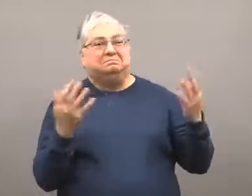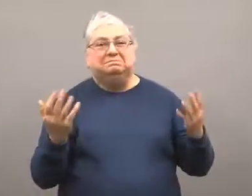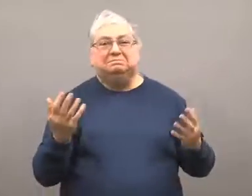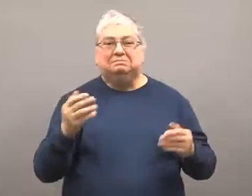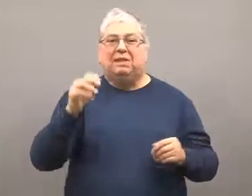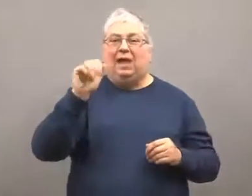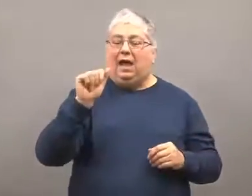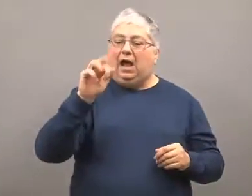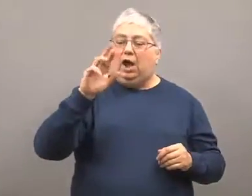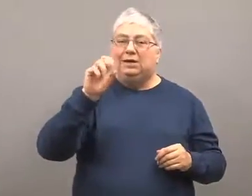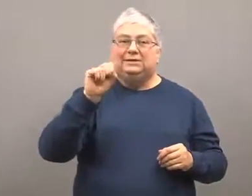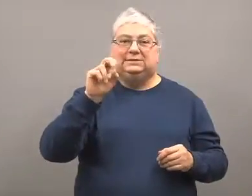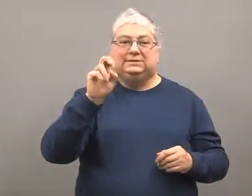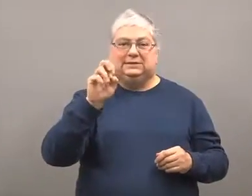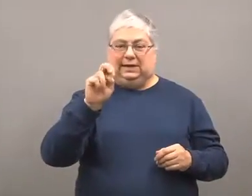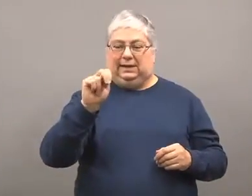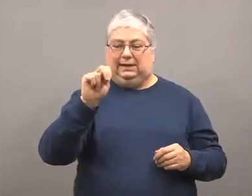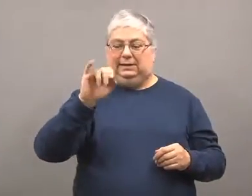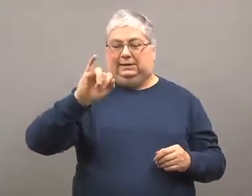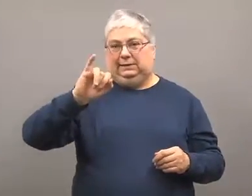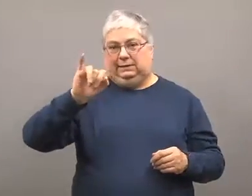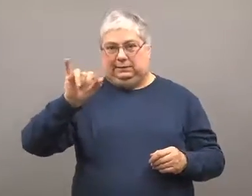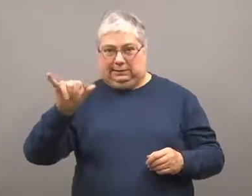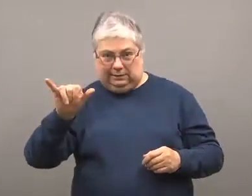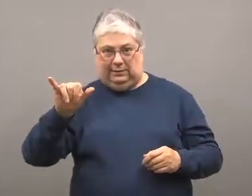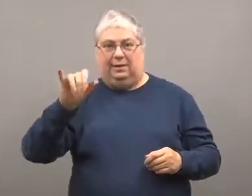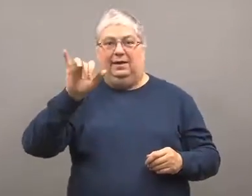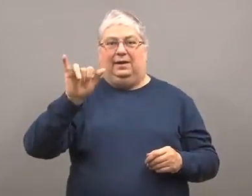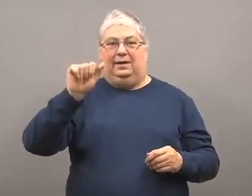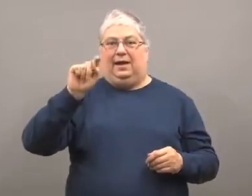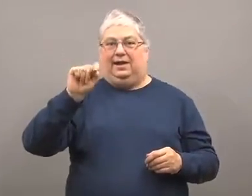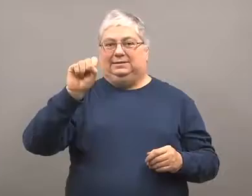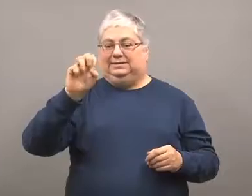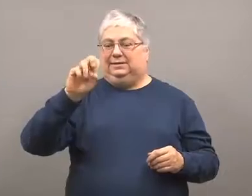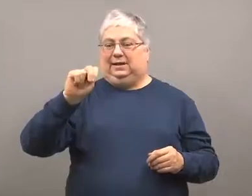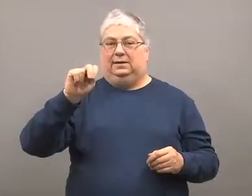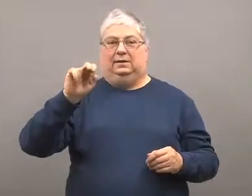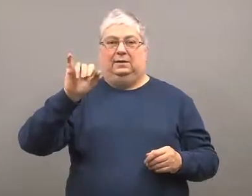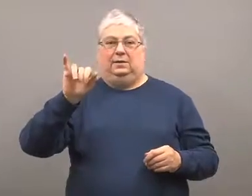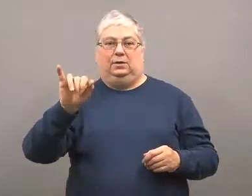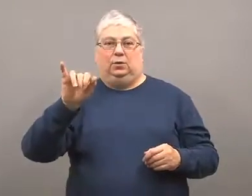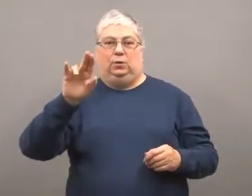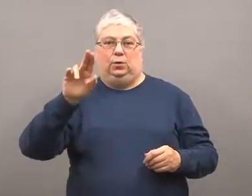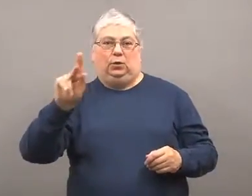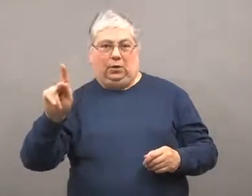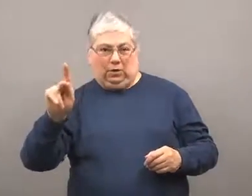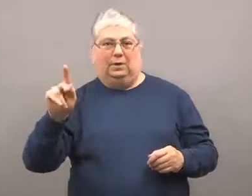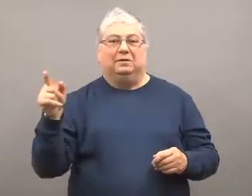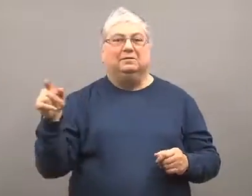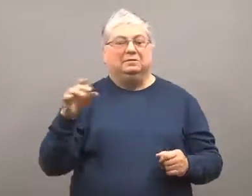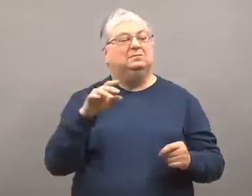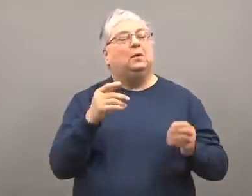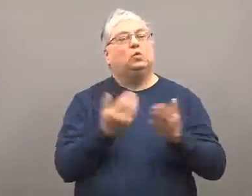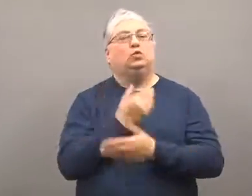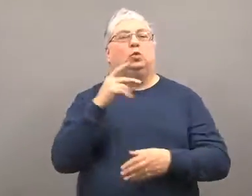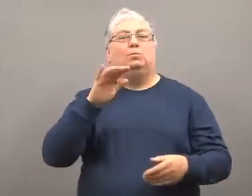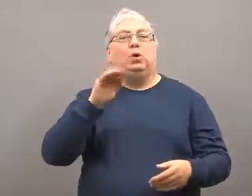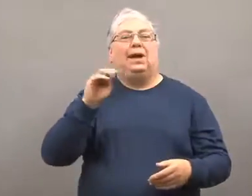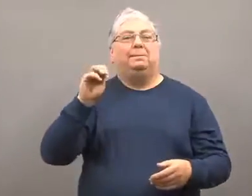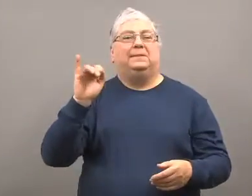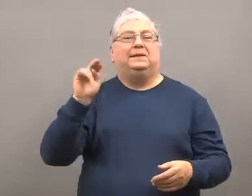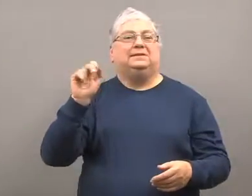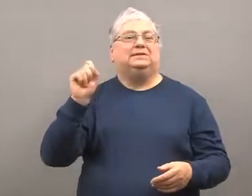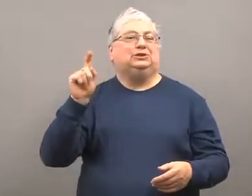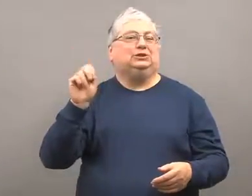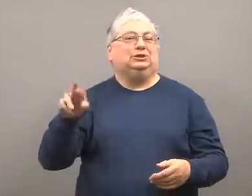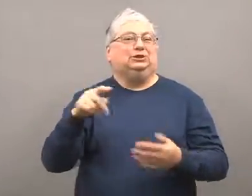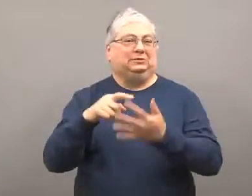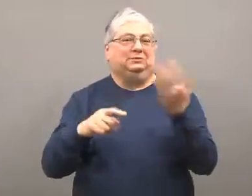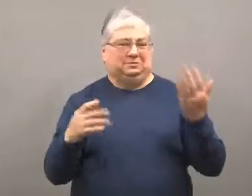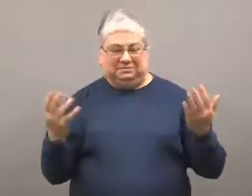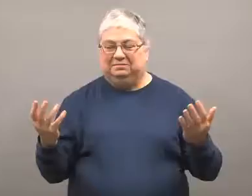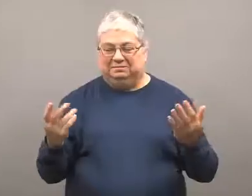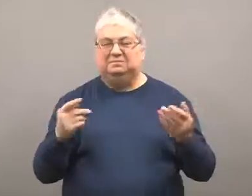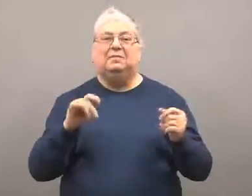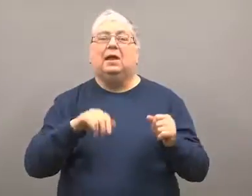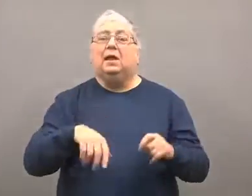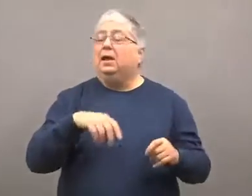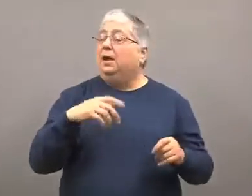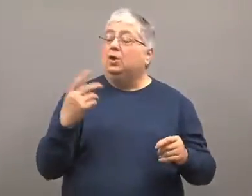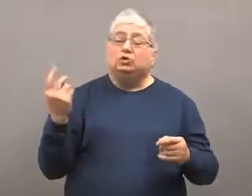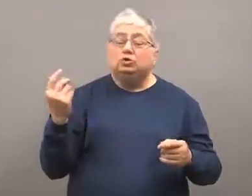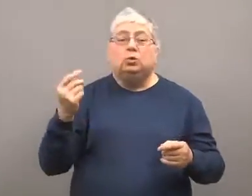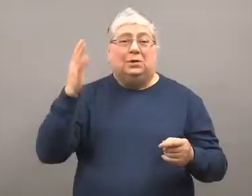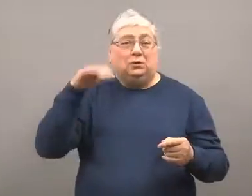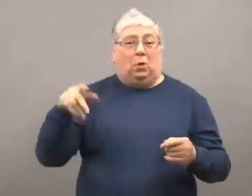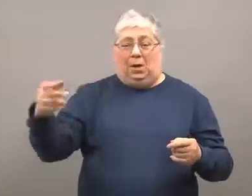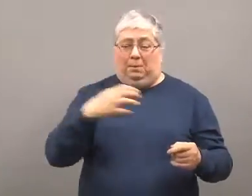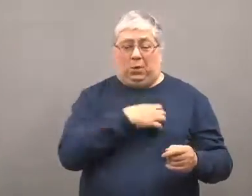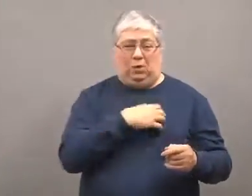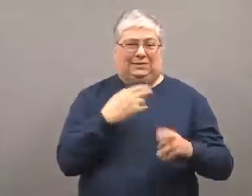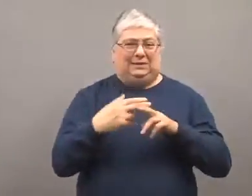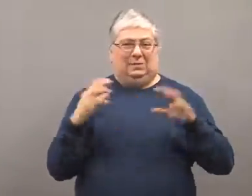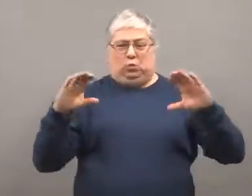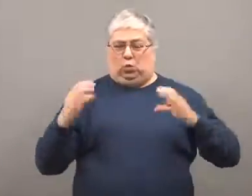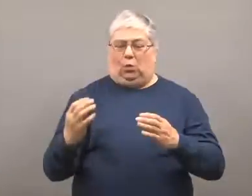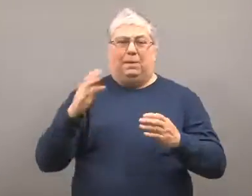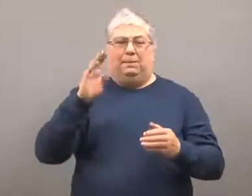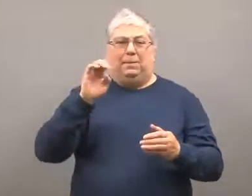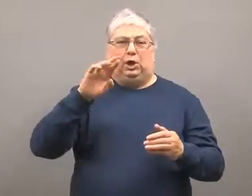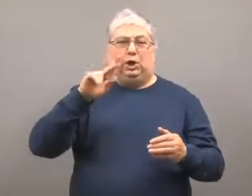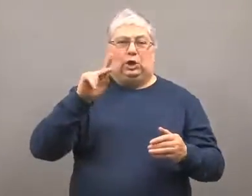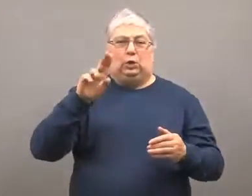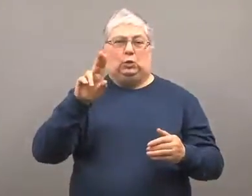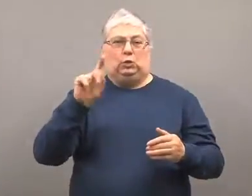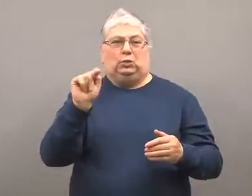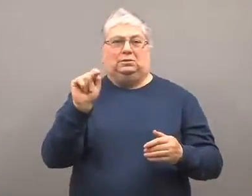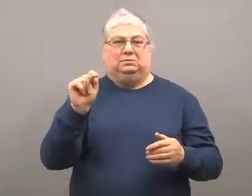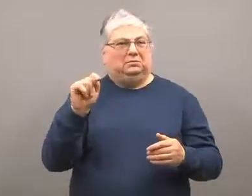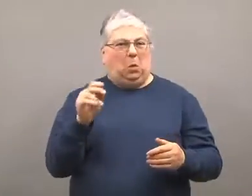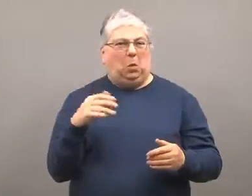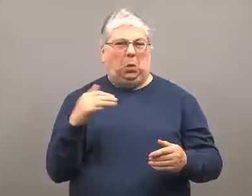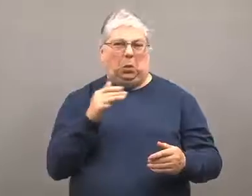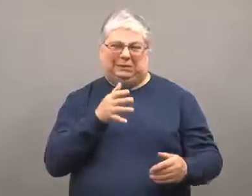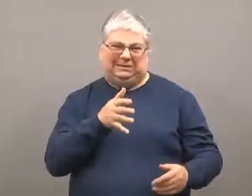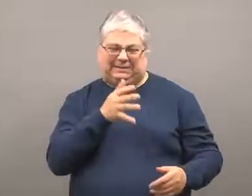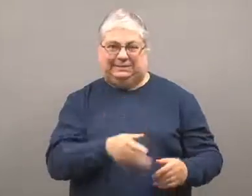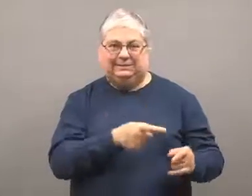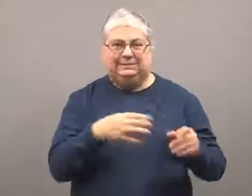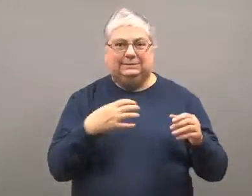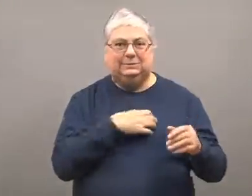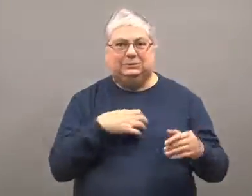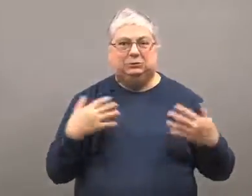Arseniy Yatsenyuk was chosen to be the new prime minister.